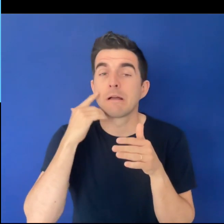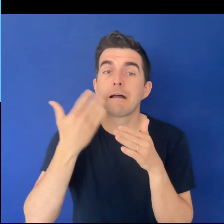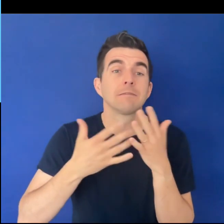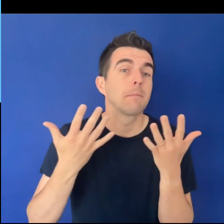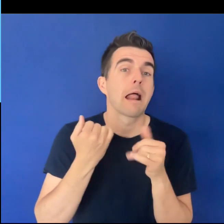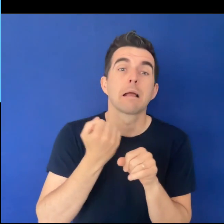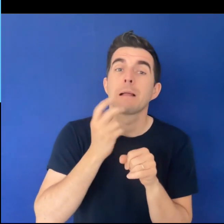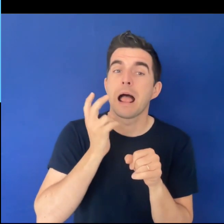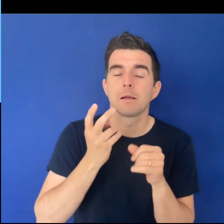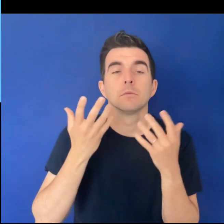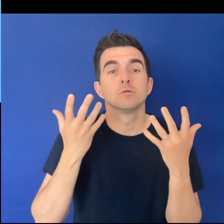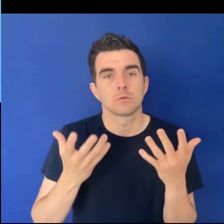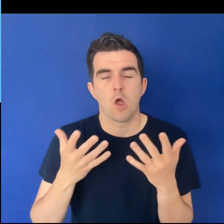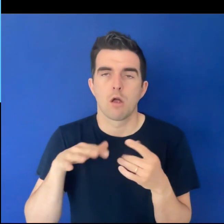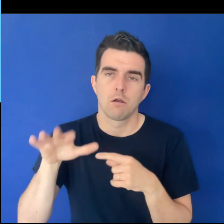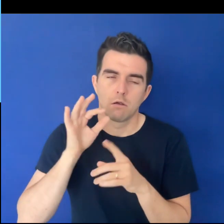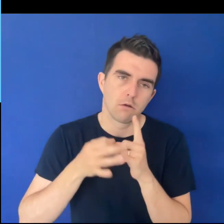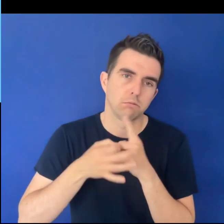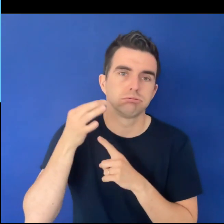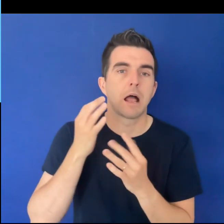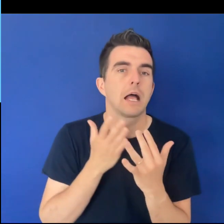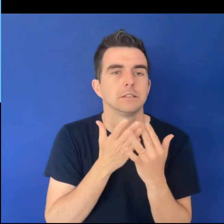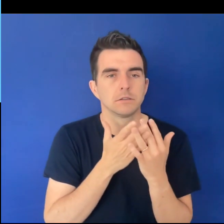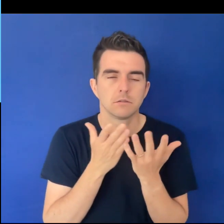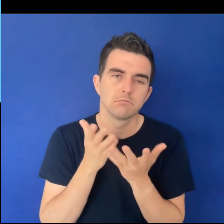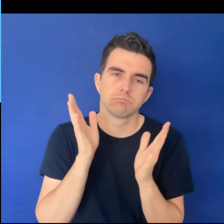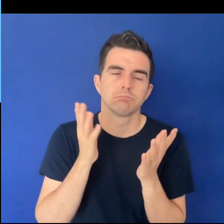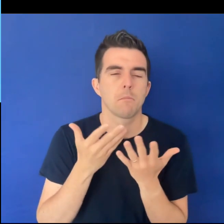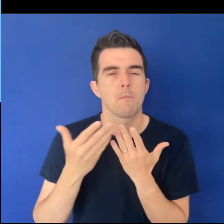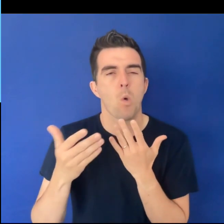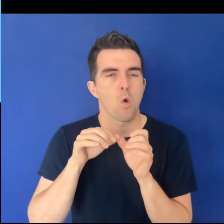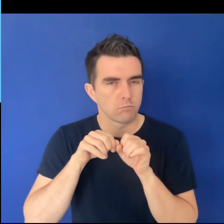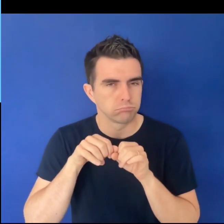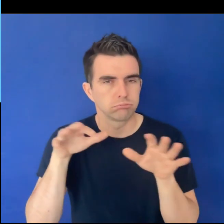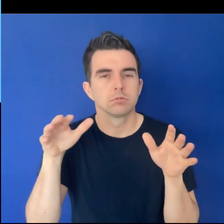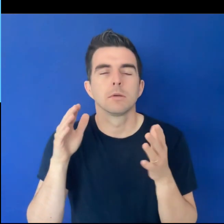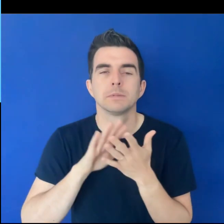But now since accessibility is more widely implemented, and there are many more tools